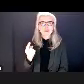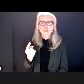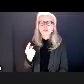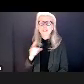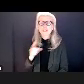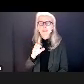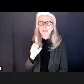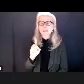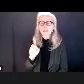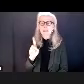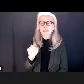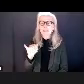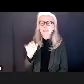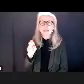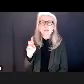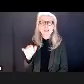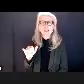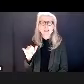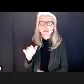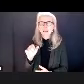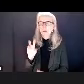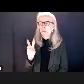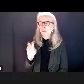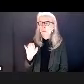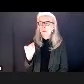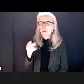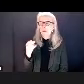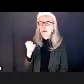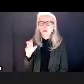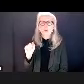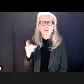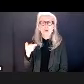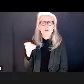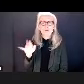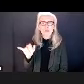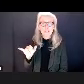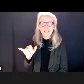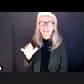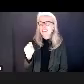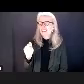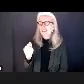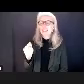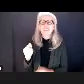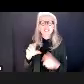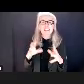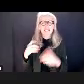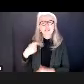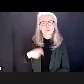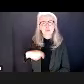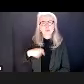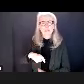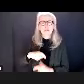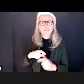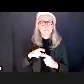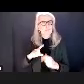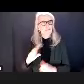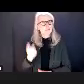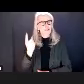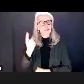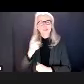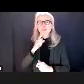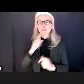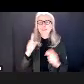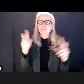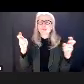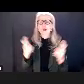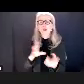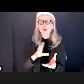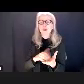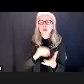Poverty symposium: Learning from today to make tomorrow better. We also want to acknowledge this